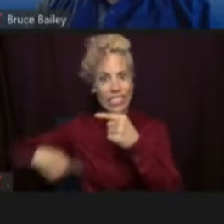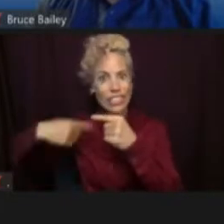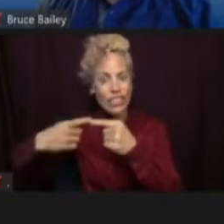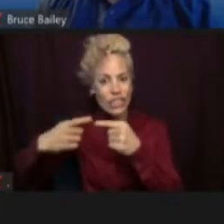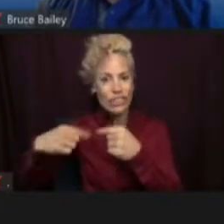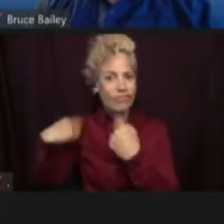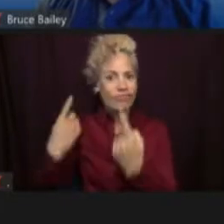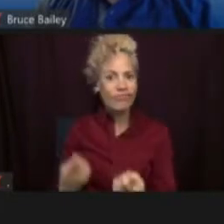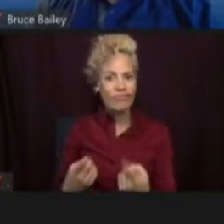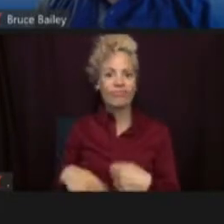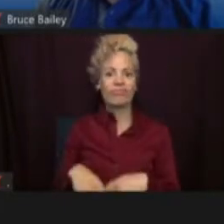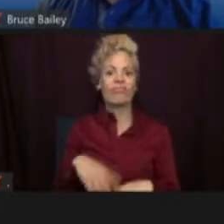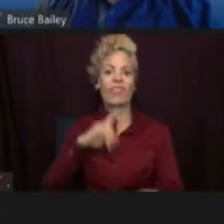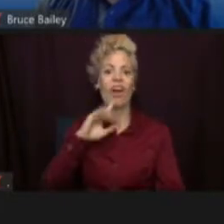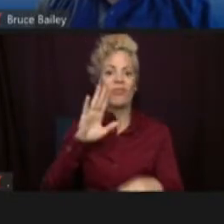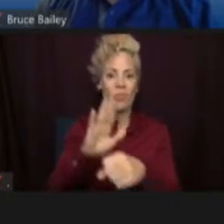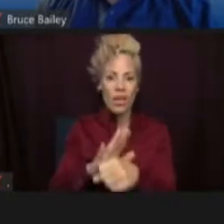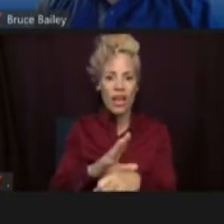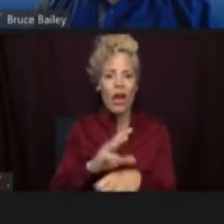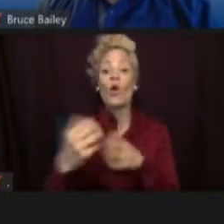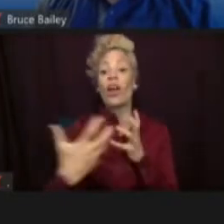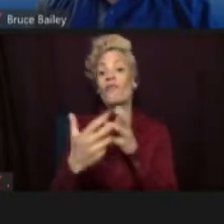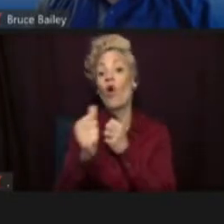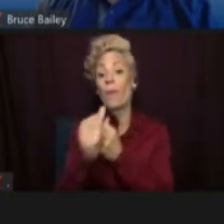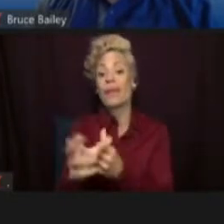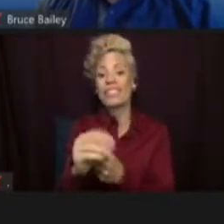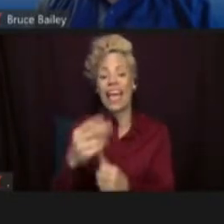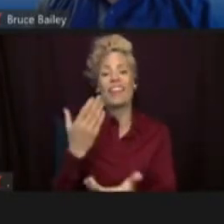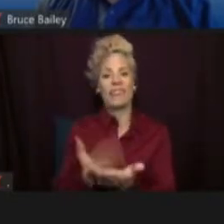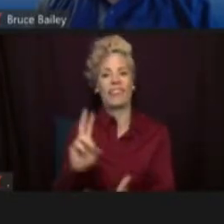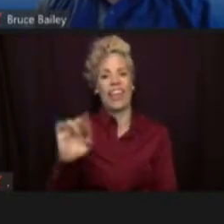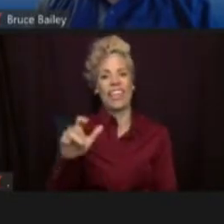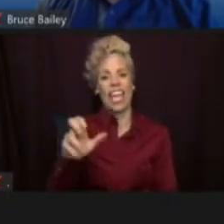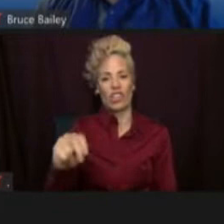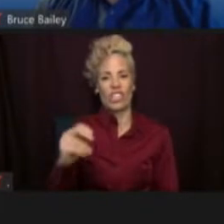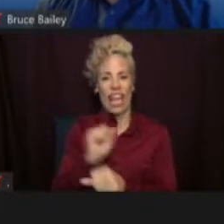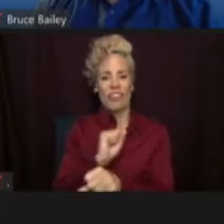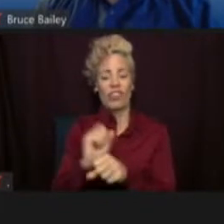in the accessibility area. And finally accessibility standards.